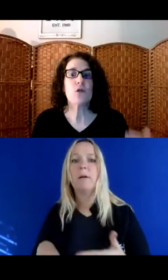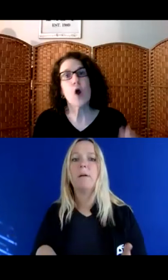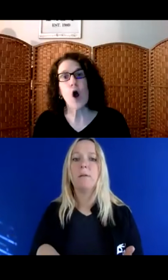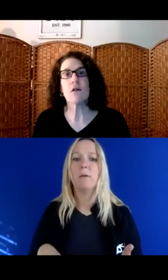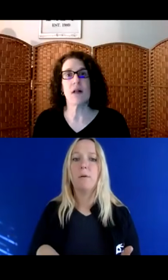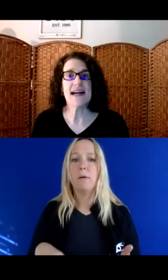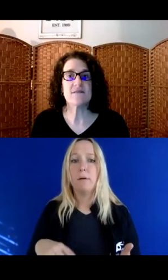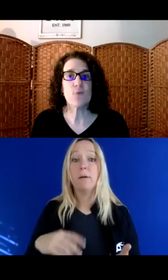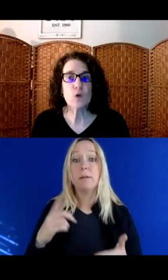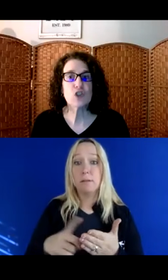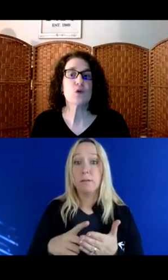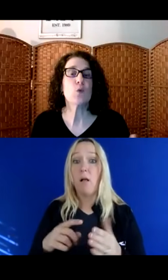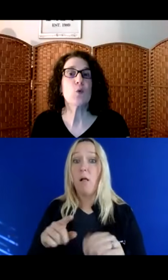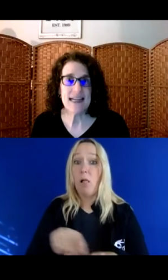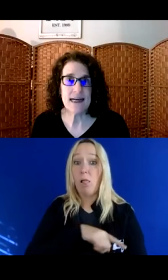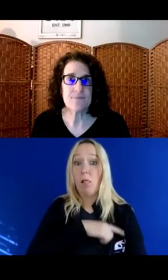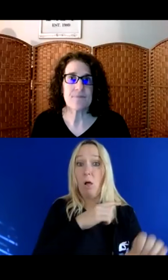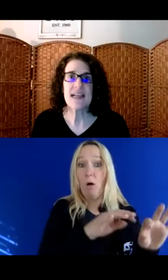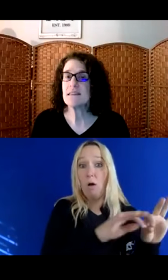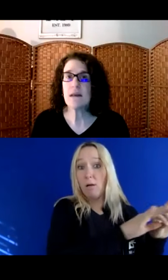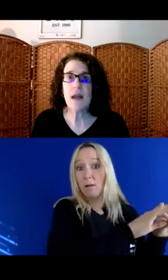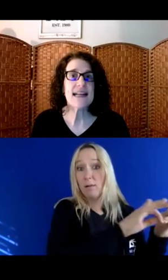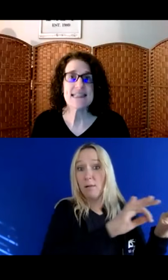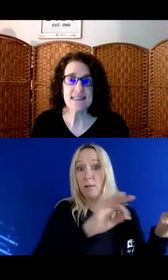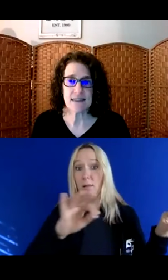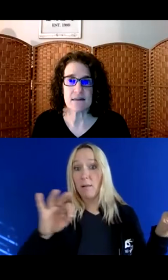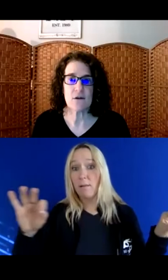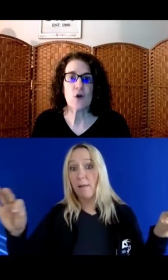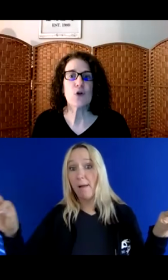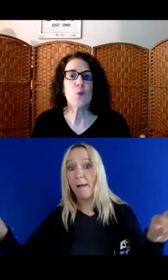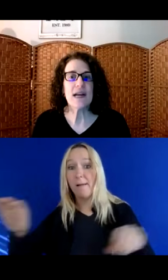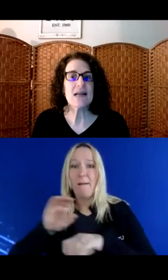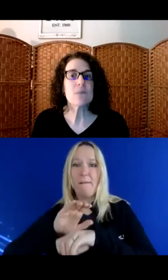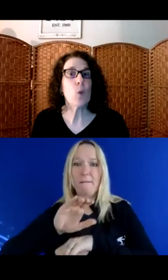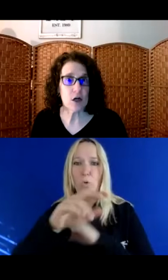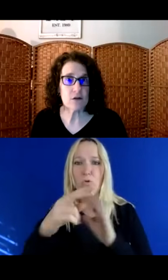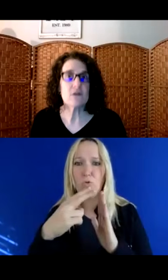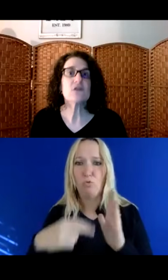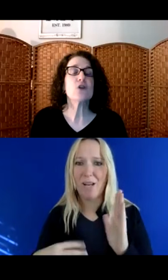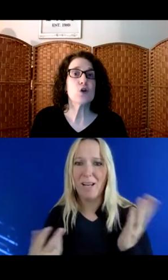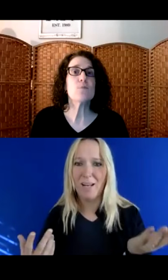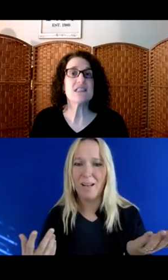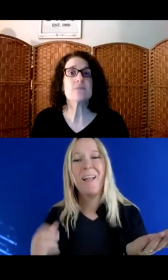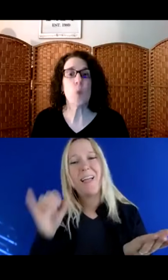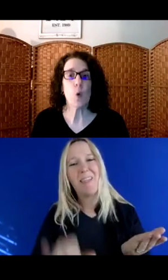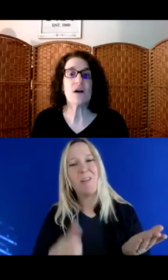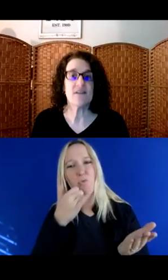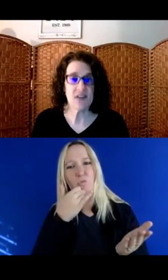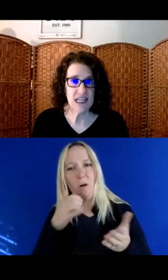Long lines force you to read. It's not instant. You're reading more, so you miss more of the video.